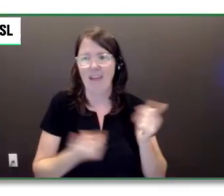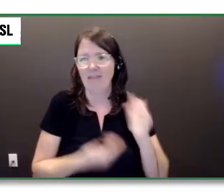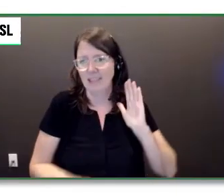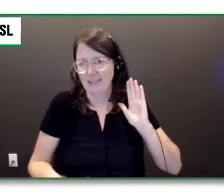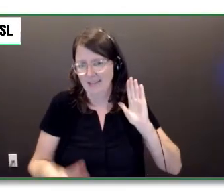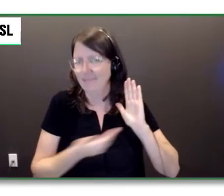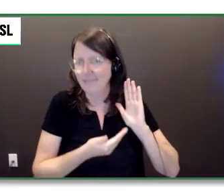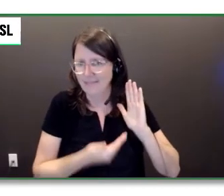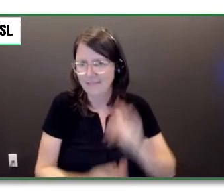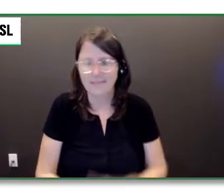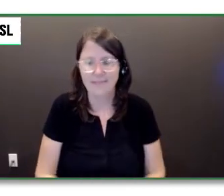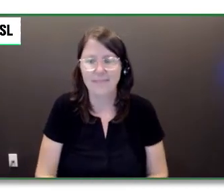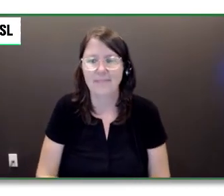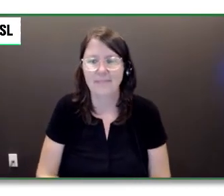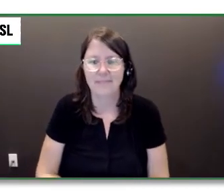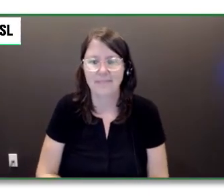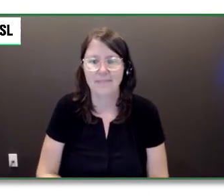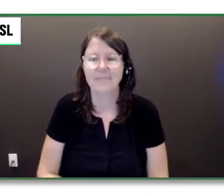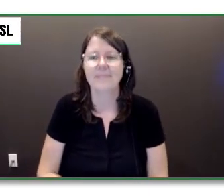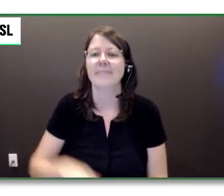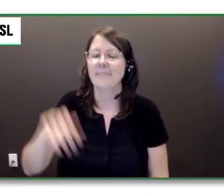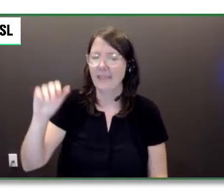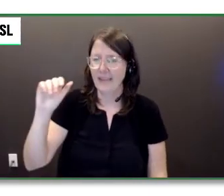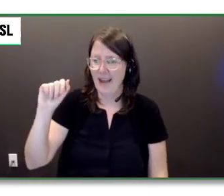Thank you thank you Julie. That was fantastic.